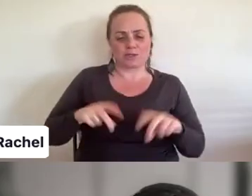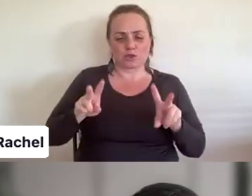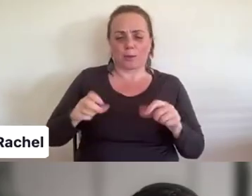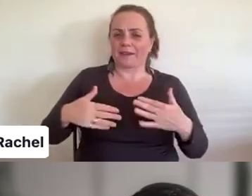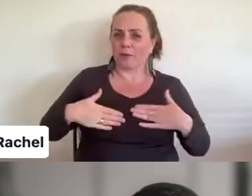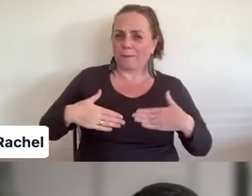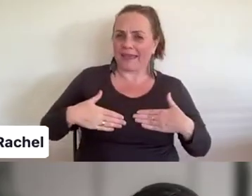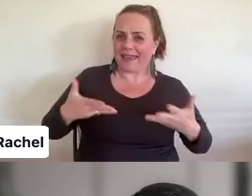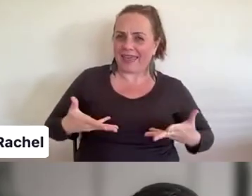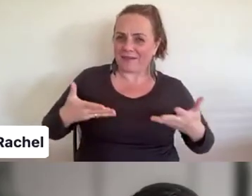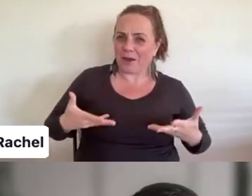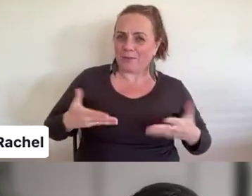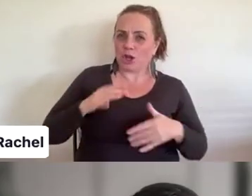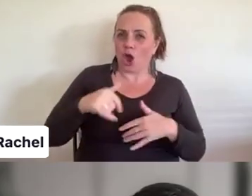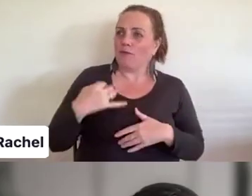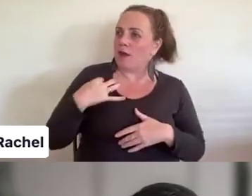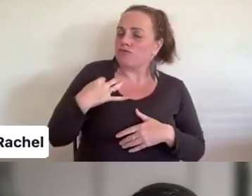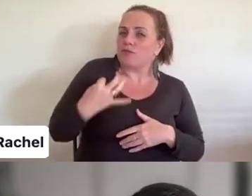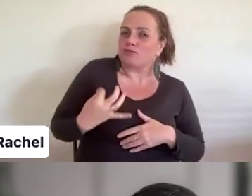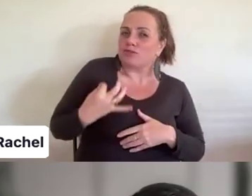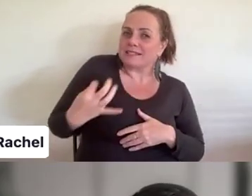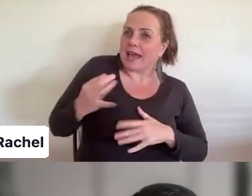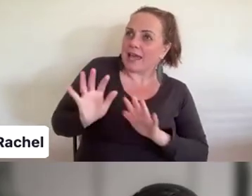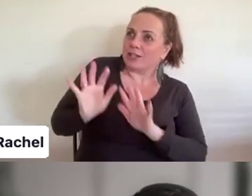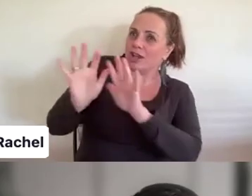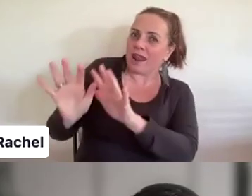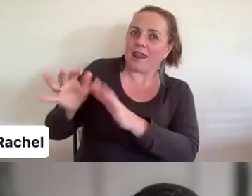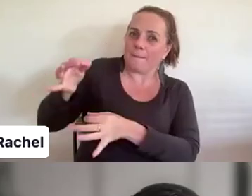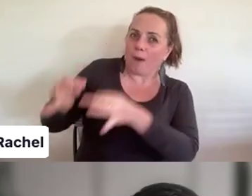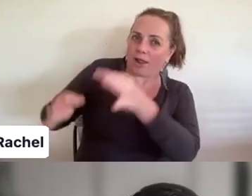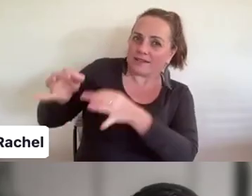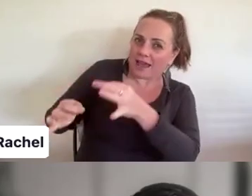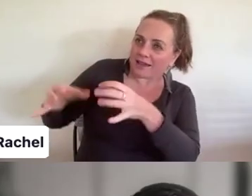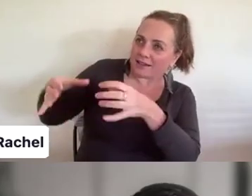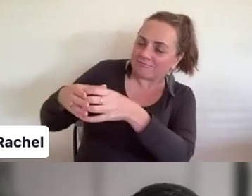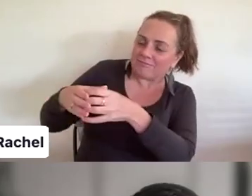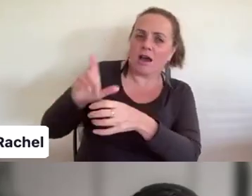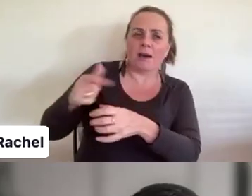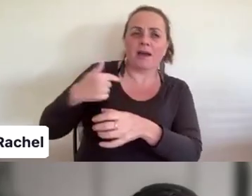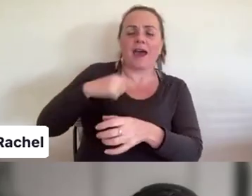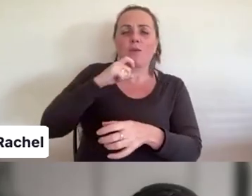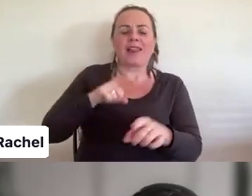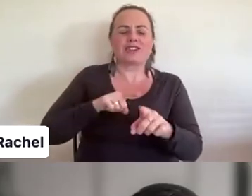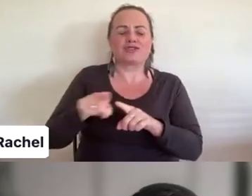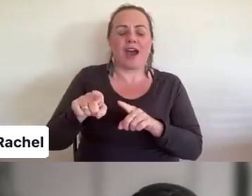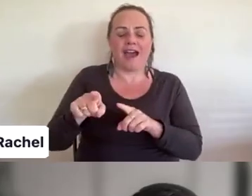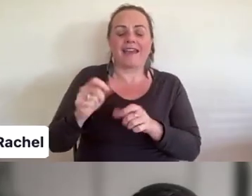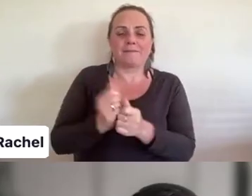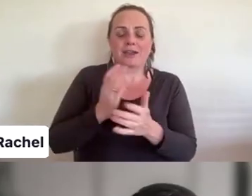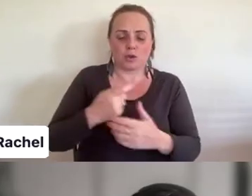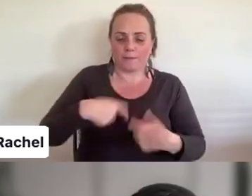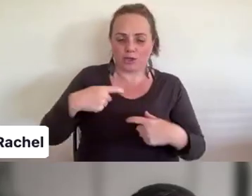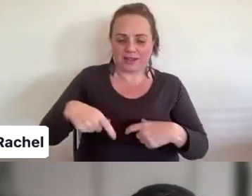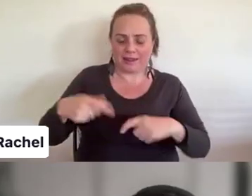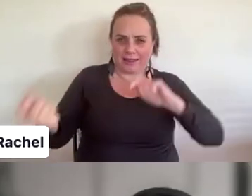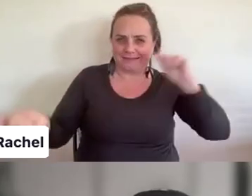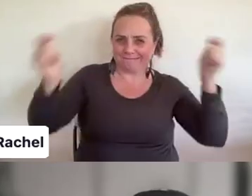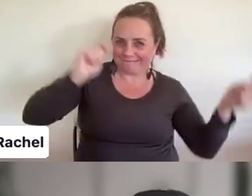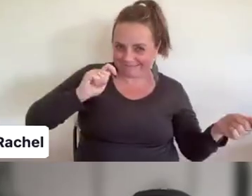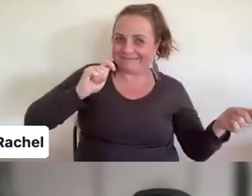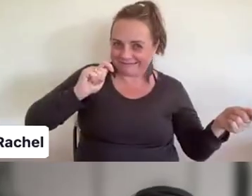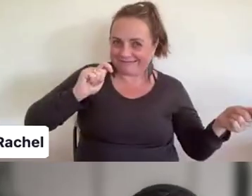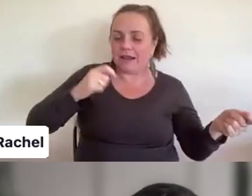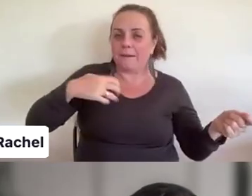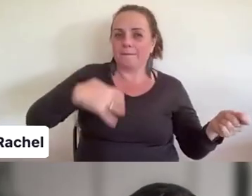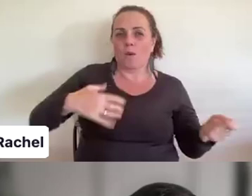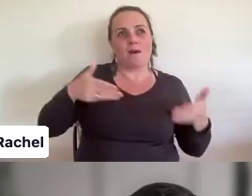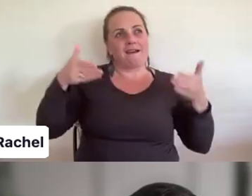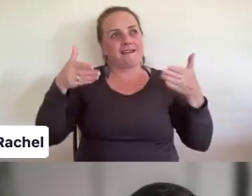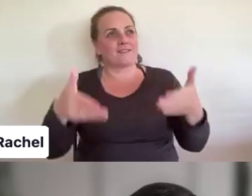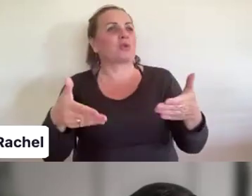around representation and politics, but I'll try to keep it out of the personal and into the "how